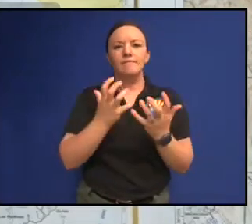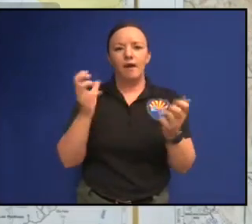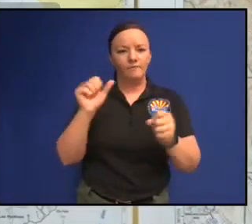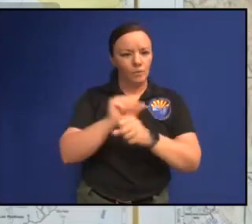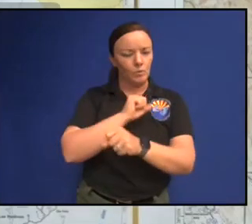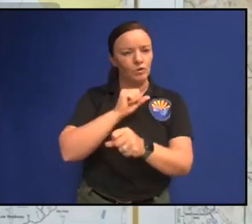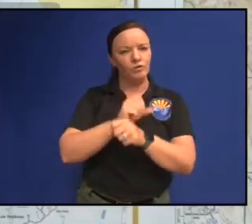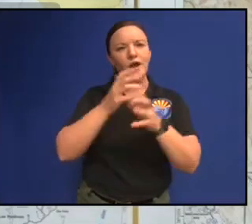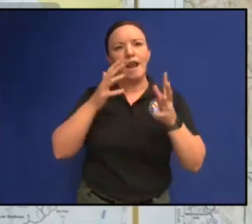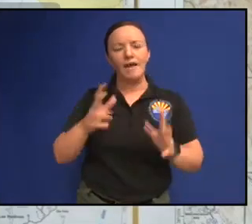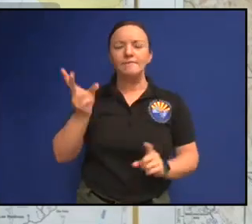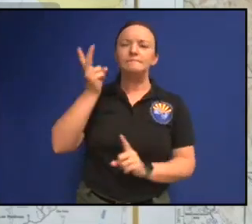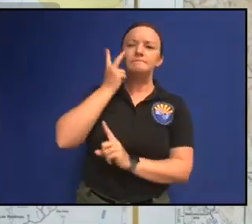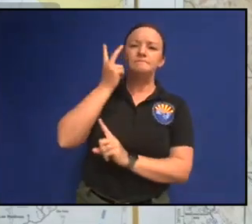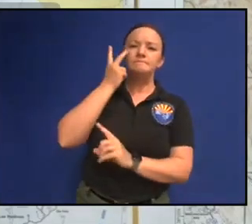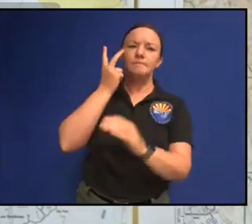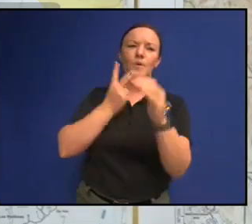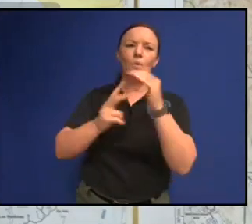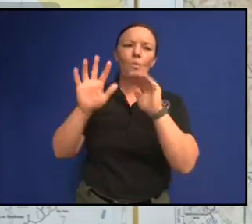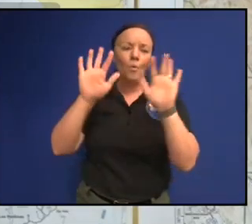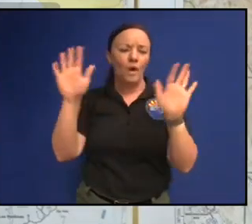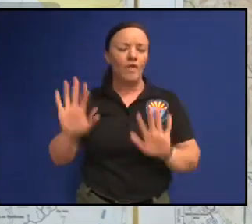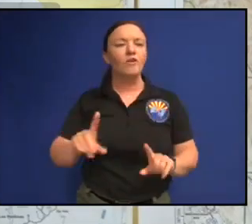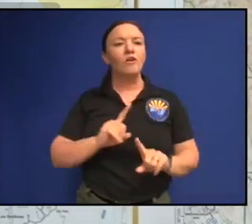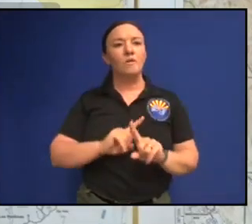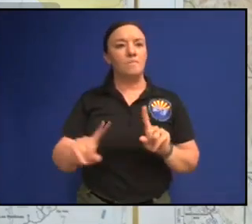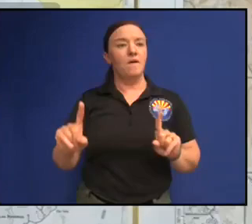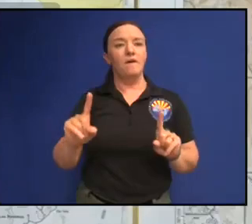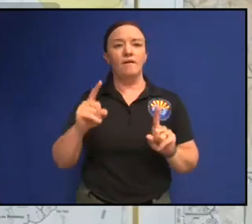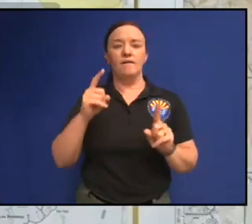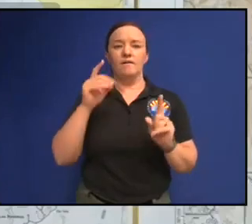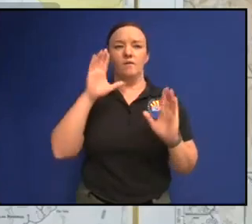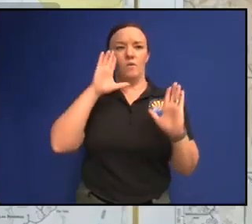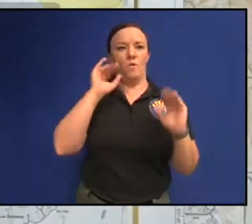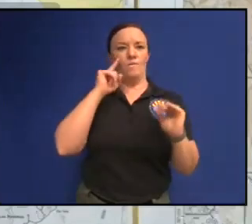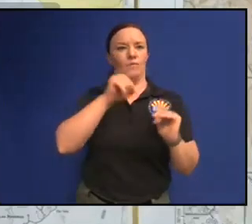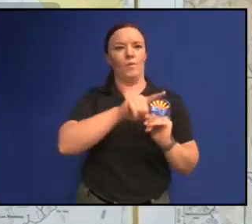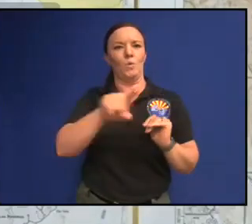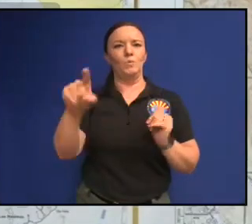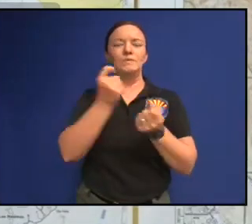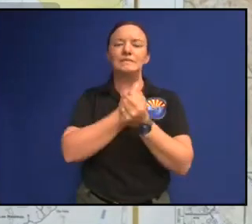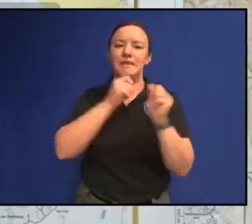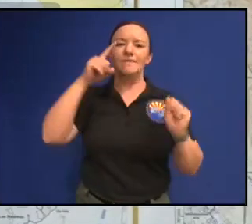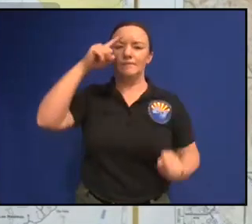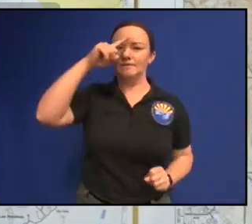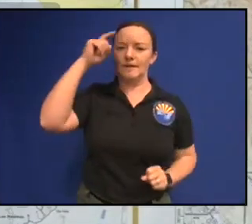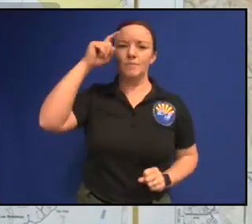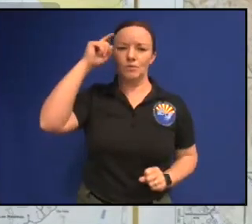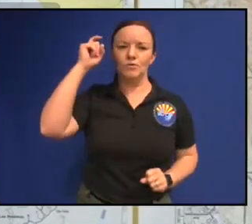ALL A VERY SAFE SUMMER AND LOOK TO CROSS PATHS AGAIN AT SOME POINT IN TIME.